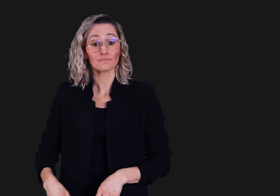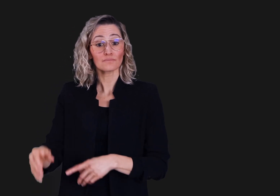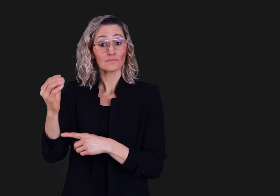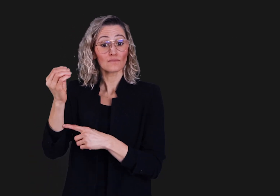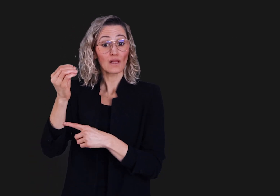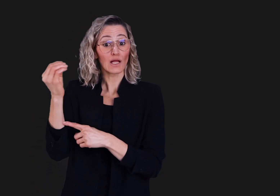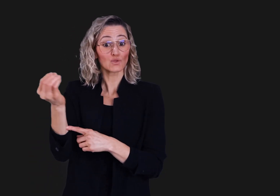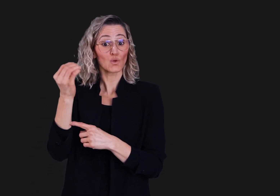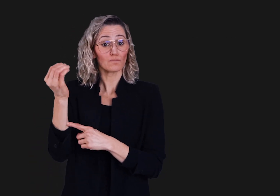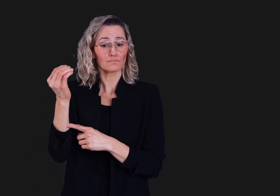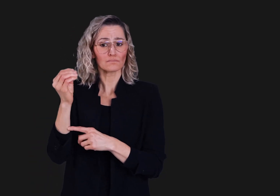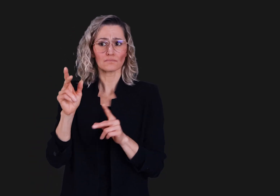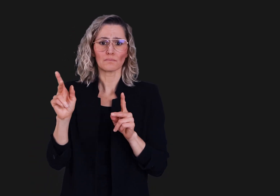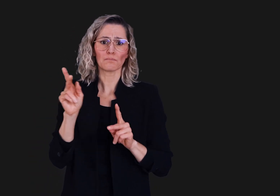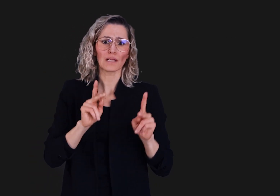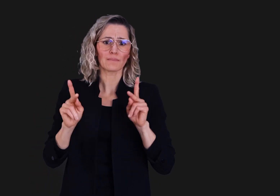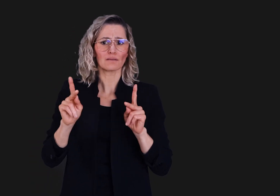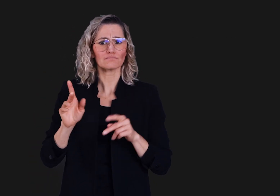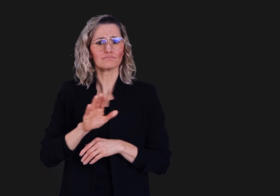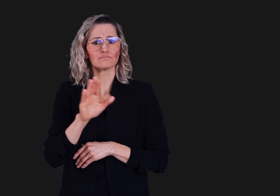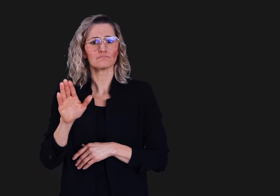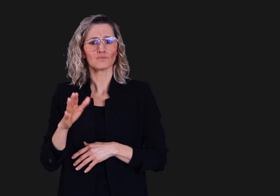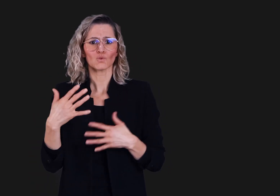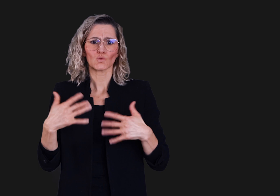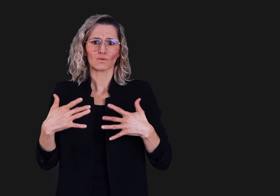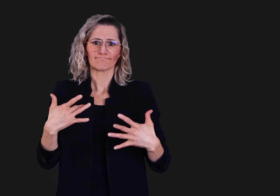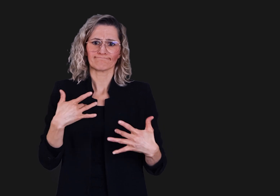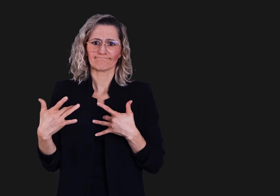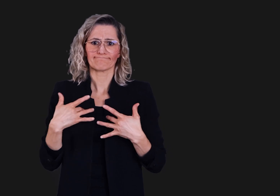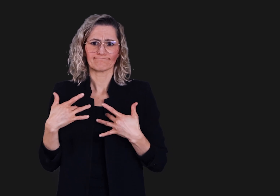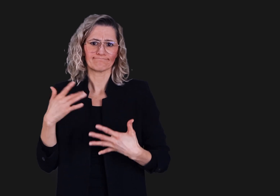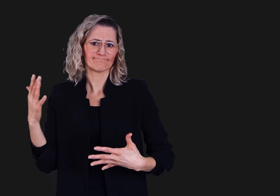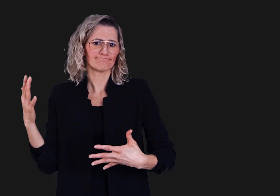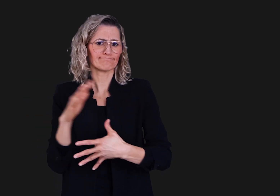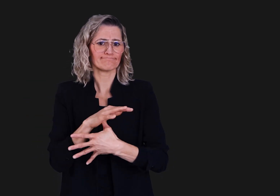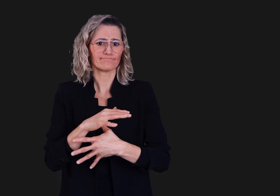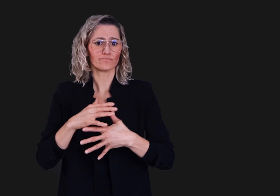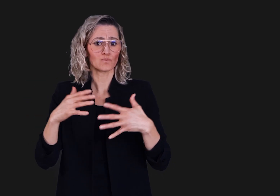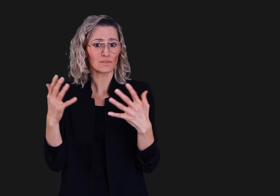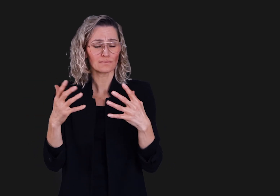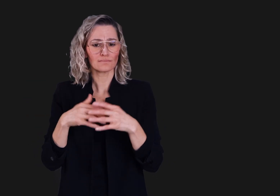These are the main concerns of people in Ontario.